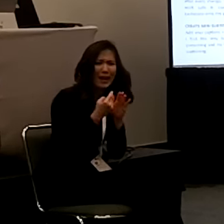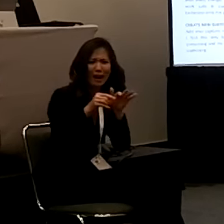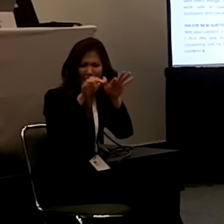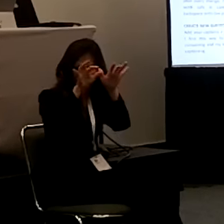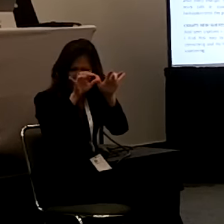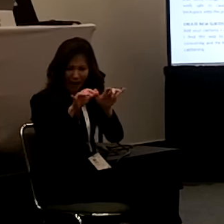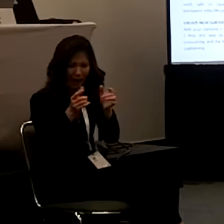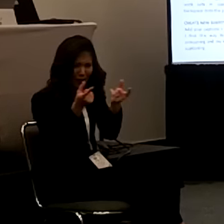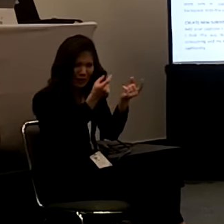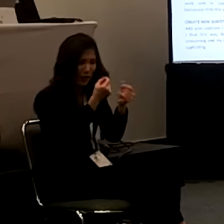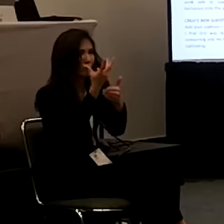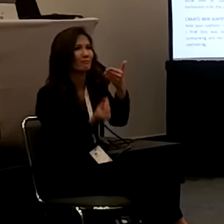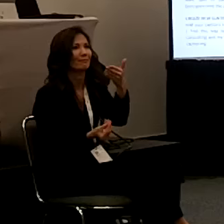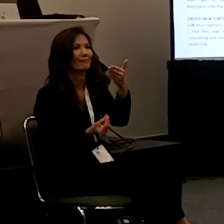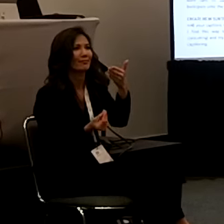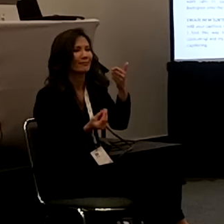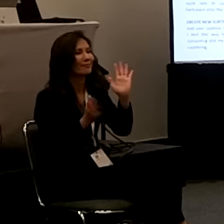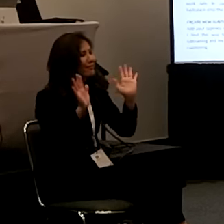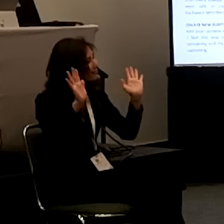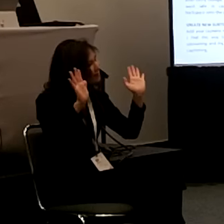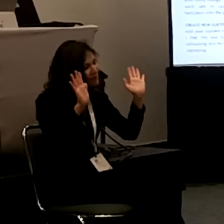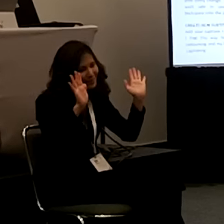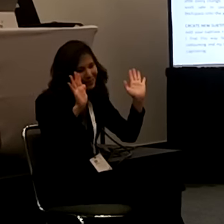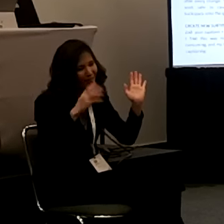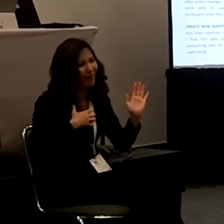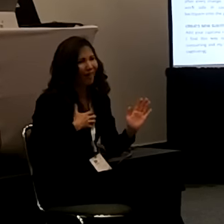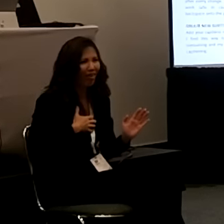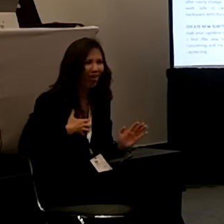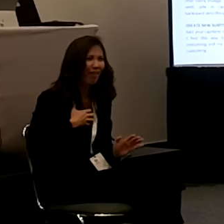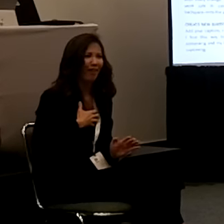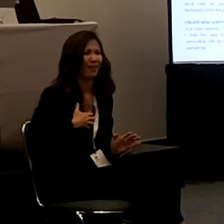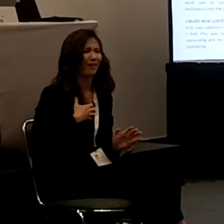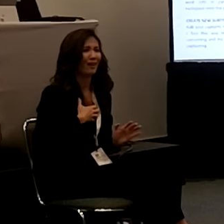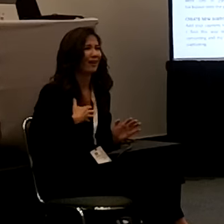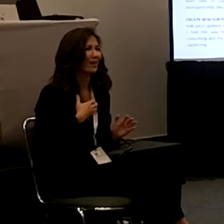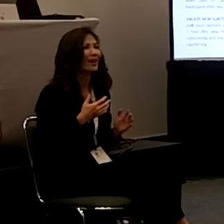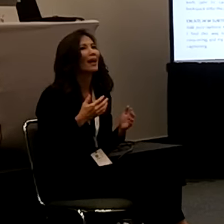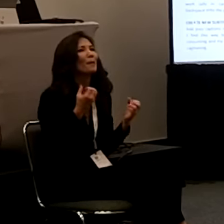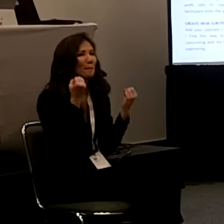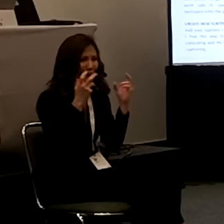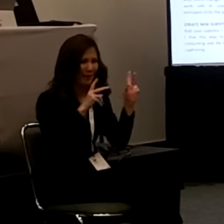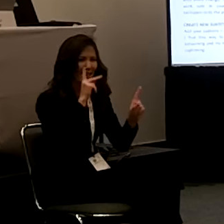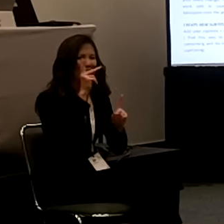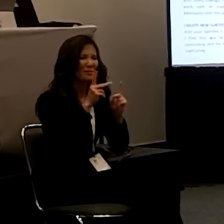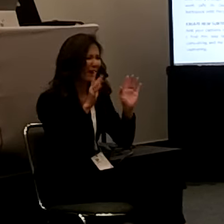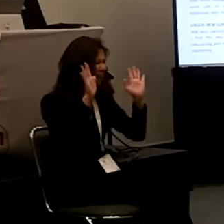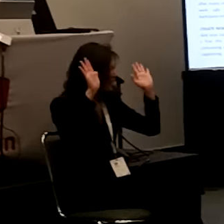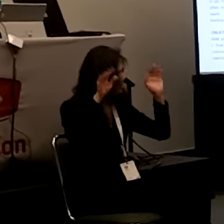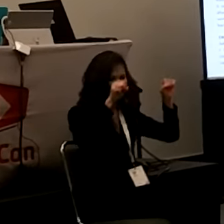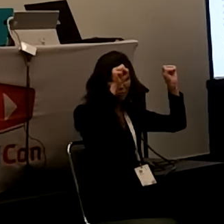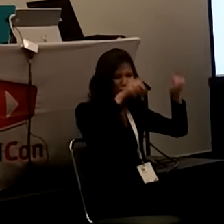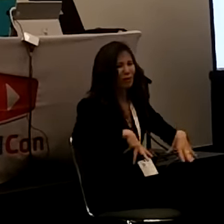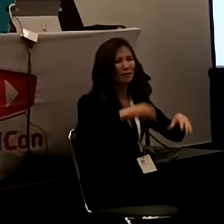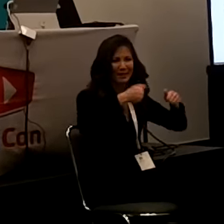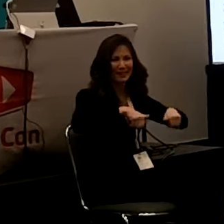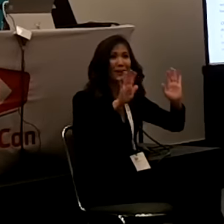and it went away. And I hate it, I hate it so much, and that's what turned a lot of people off from captioning, and then, I'm like, "No!"